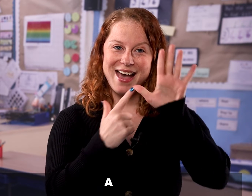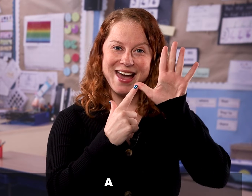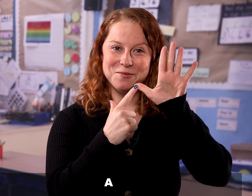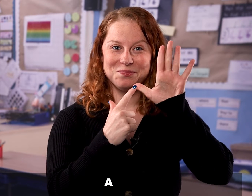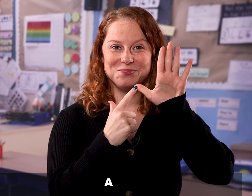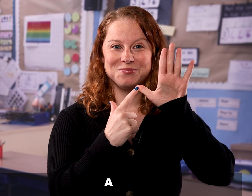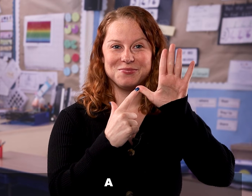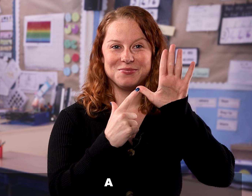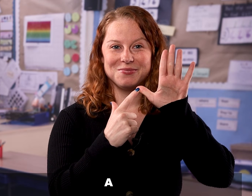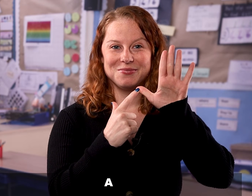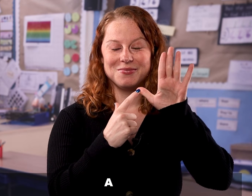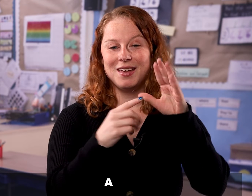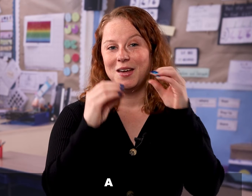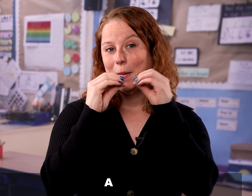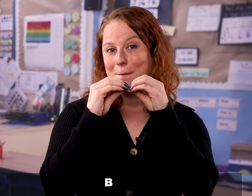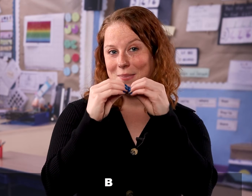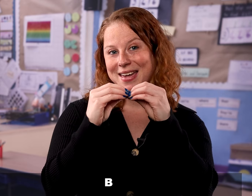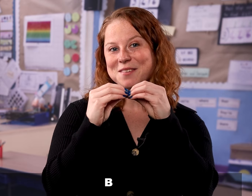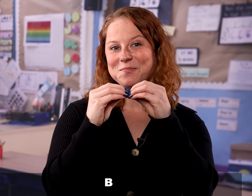A B